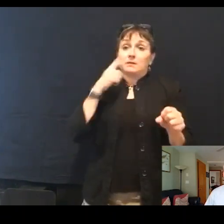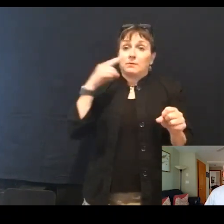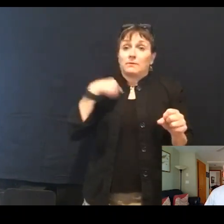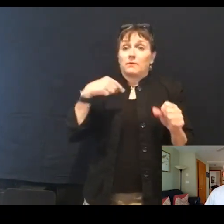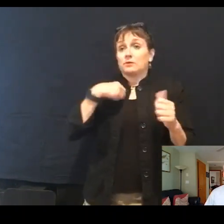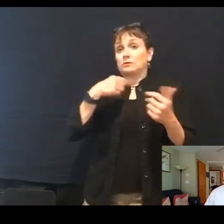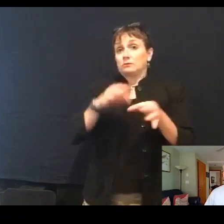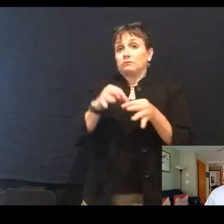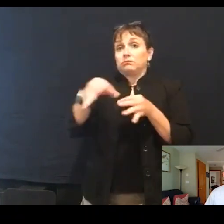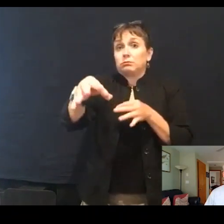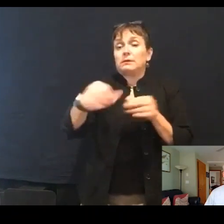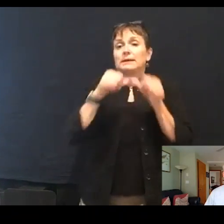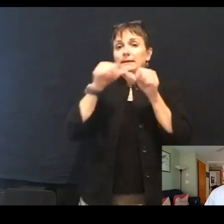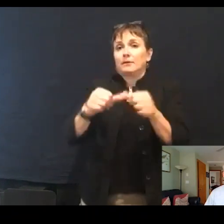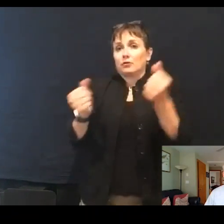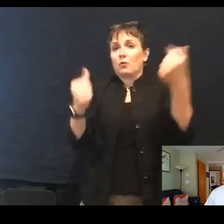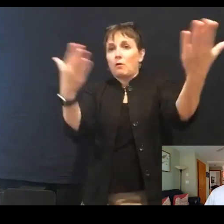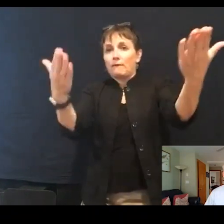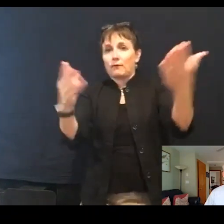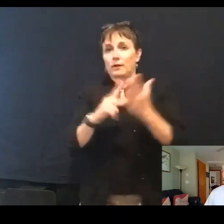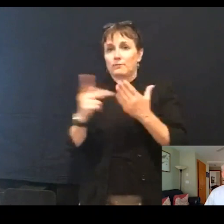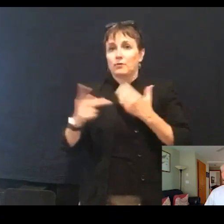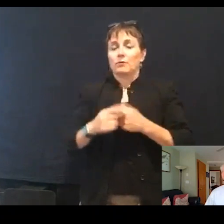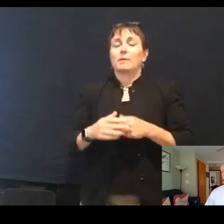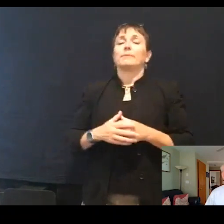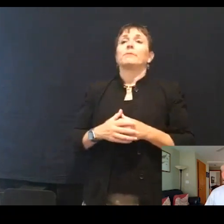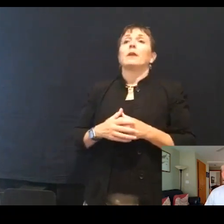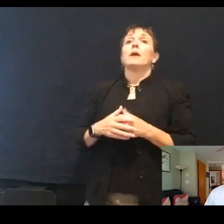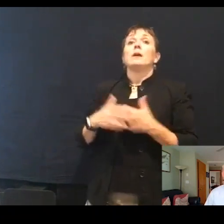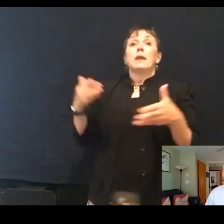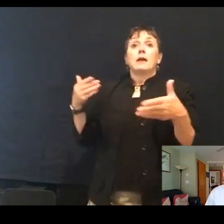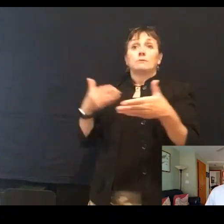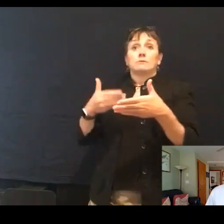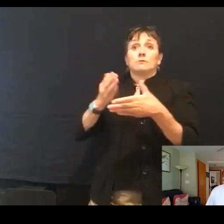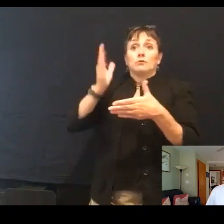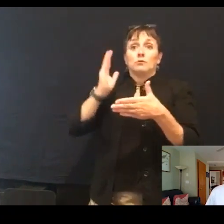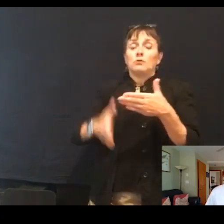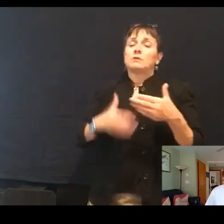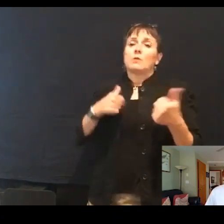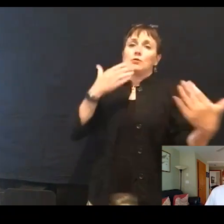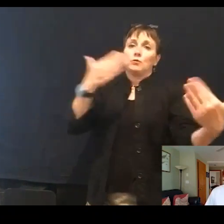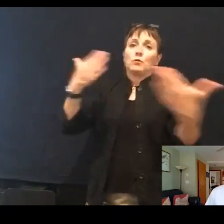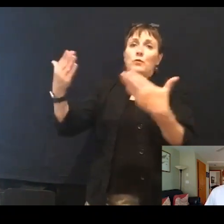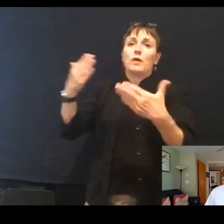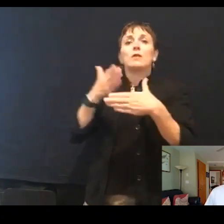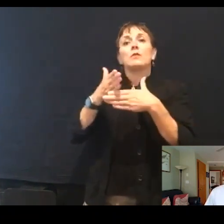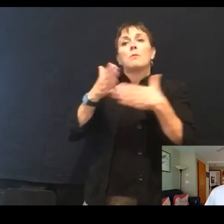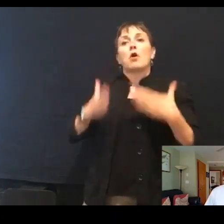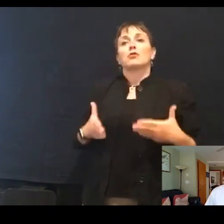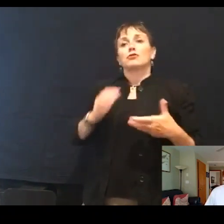over a longer period of time. And so to round out my talk, I'd like to just thank the partners who do support